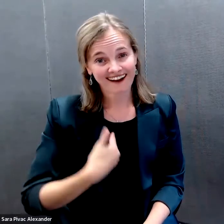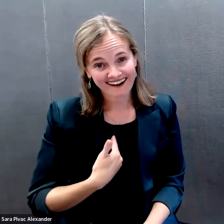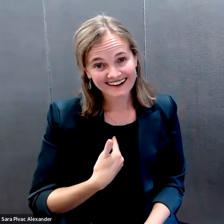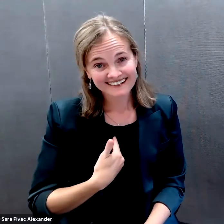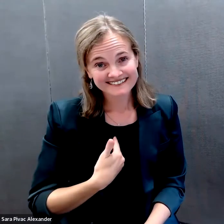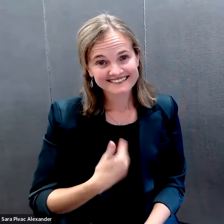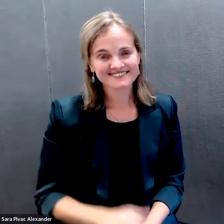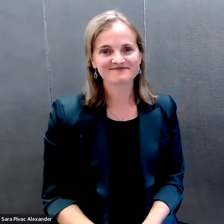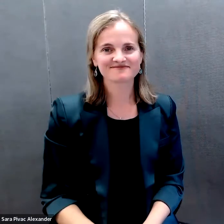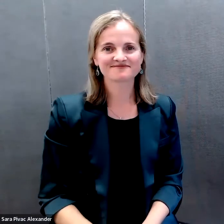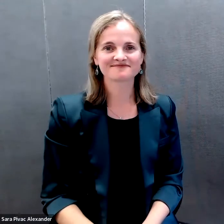tired